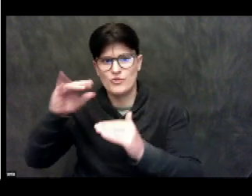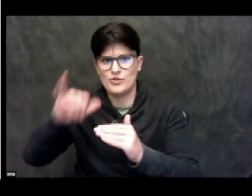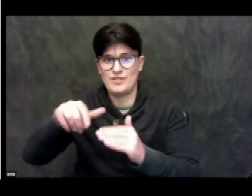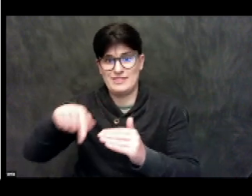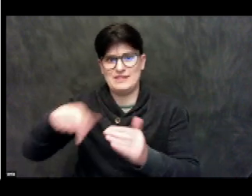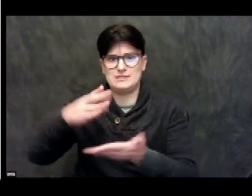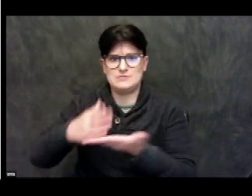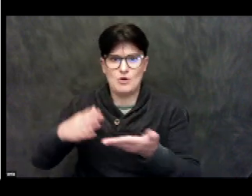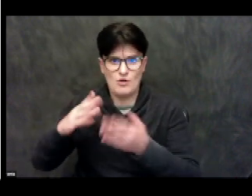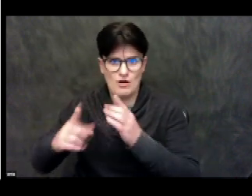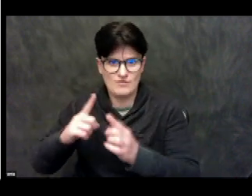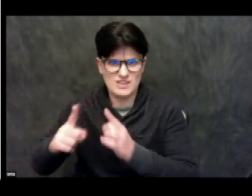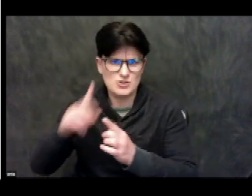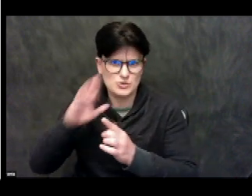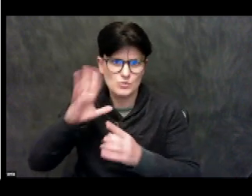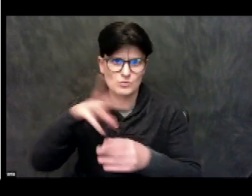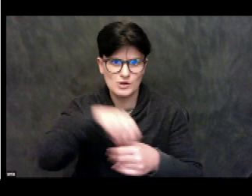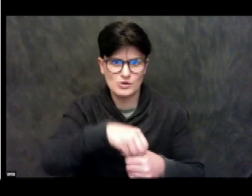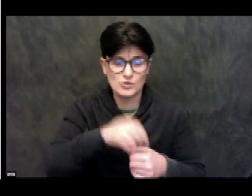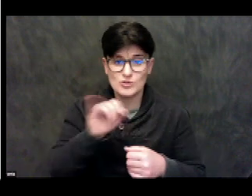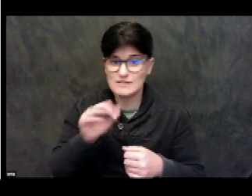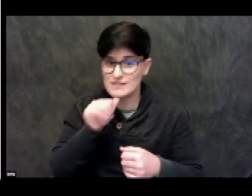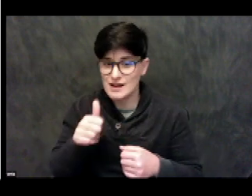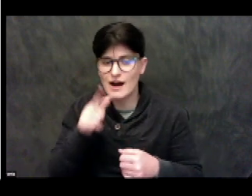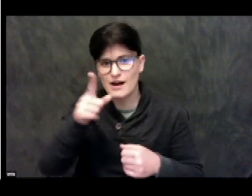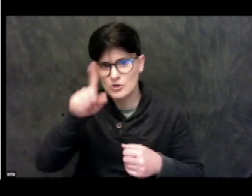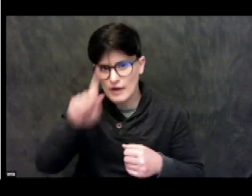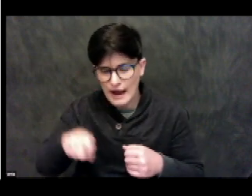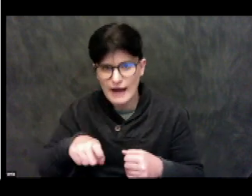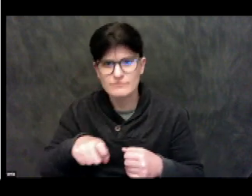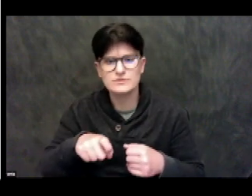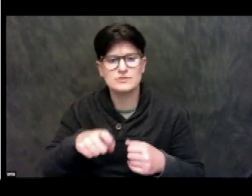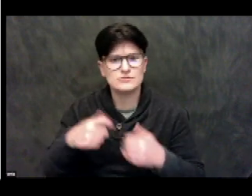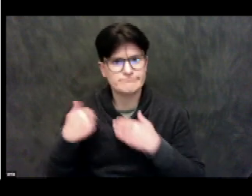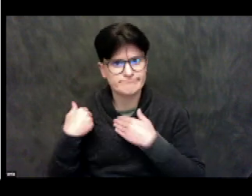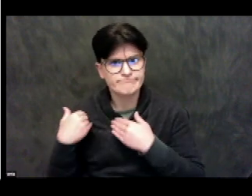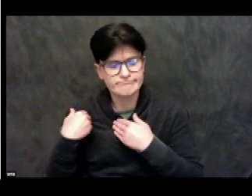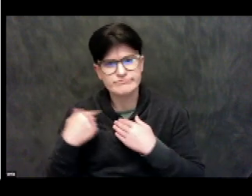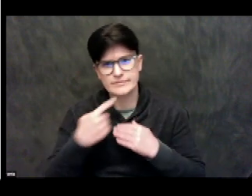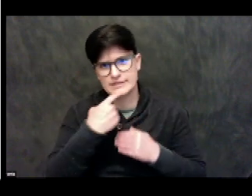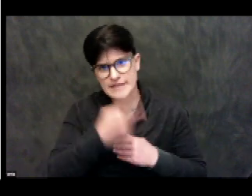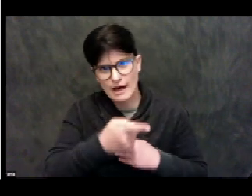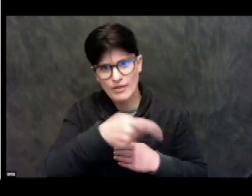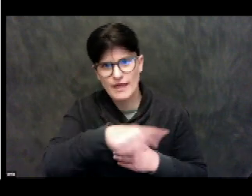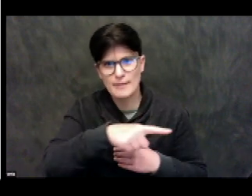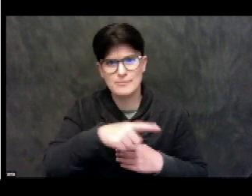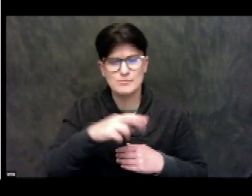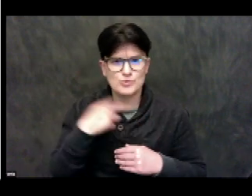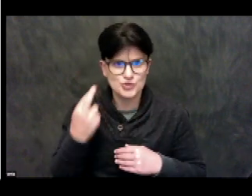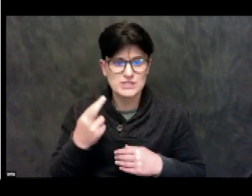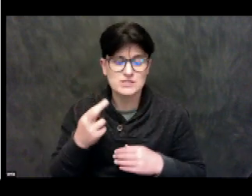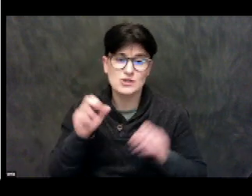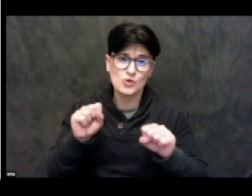a critical piece of this decision making process. Which can include anesthesia and a high risk of